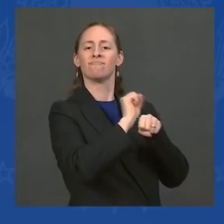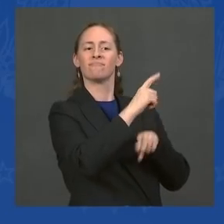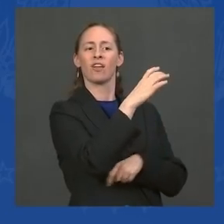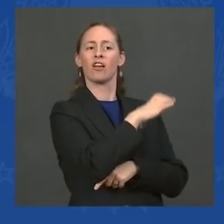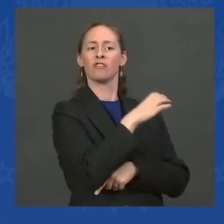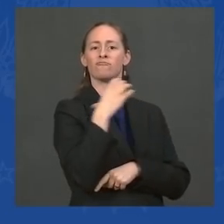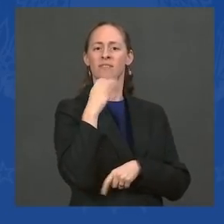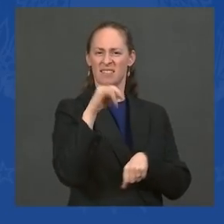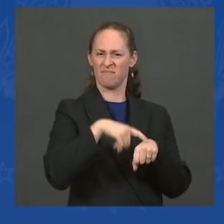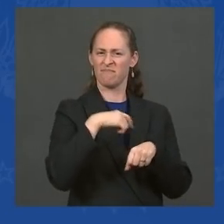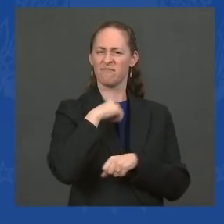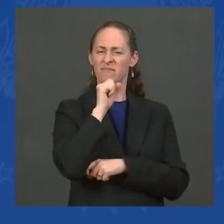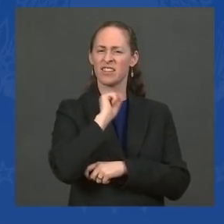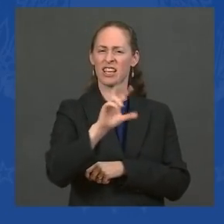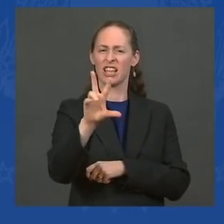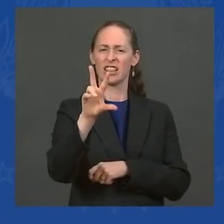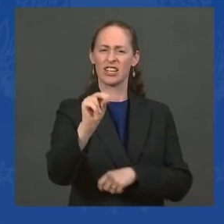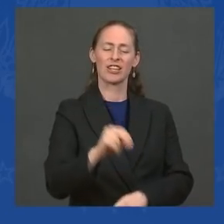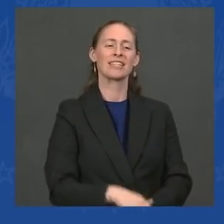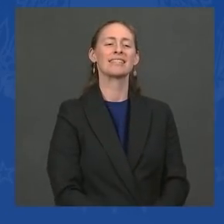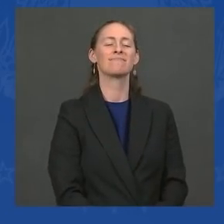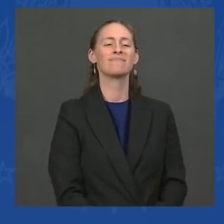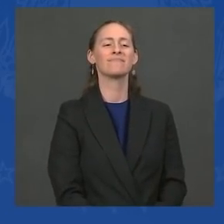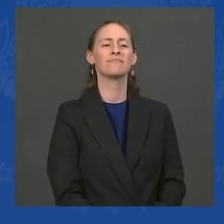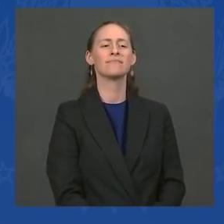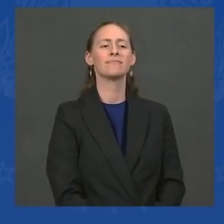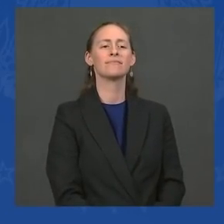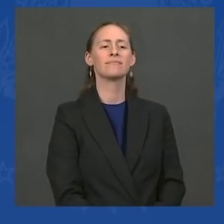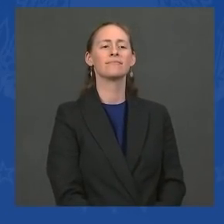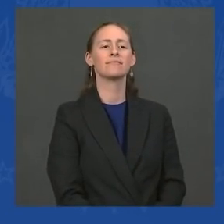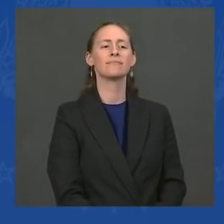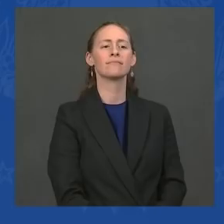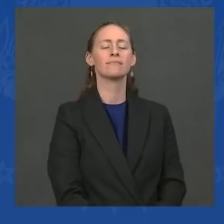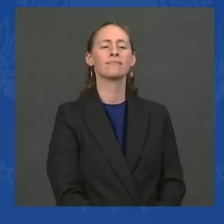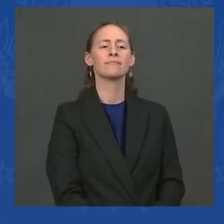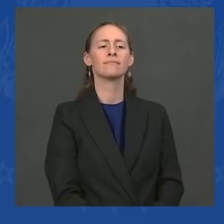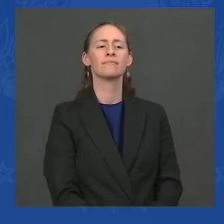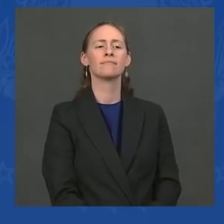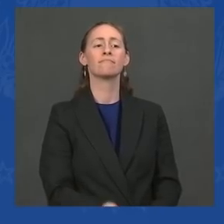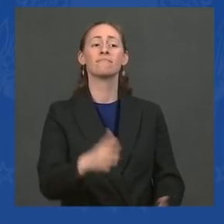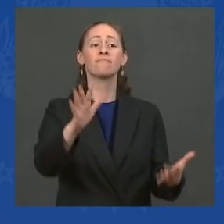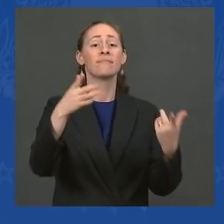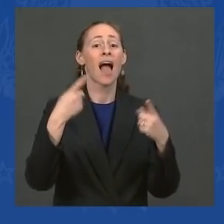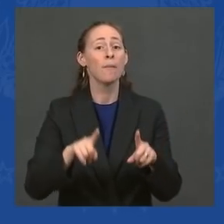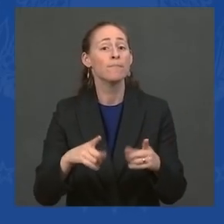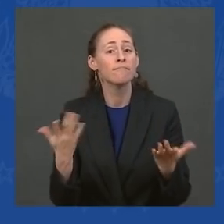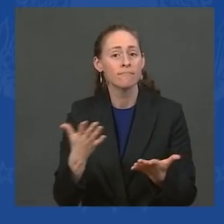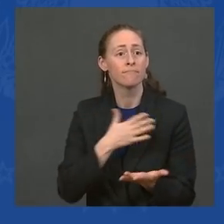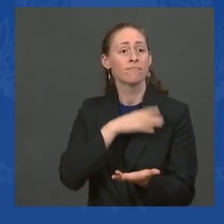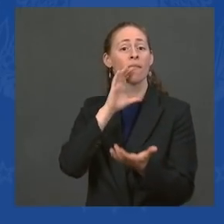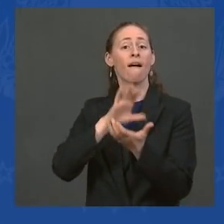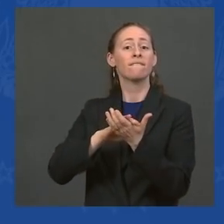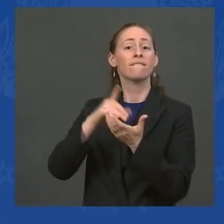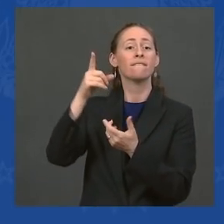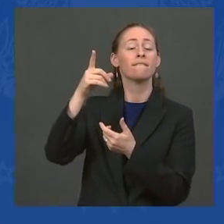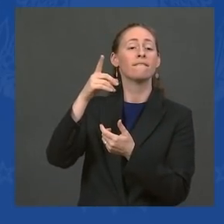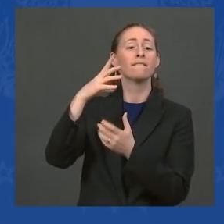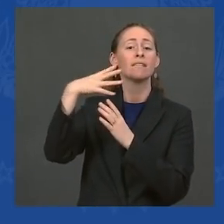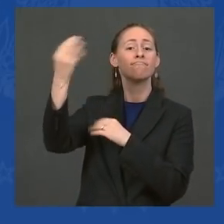there was an automobile accident that -- my wife was Christmas shopping -- and my daughter was killed, my wife was killed,